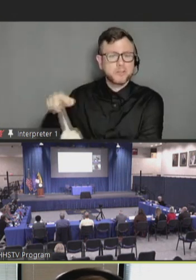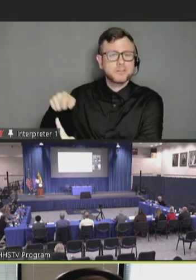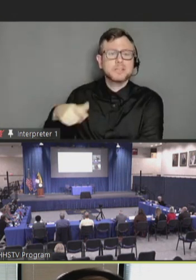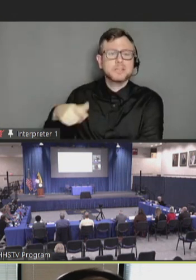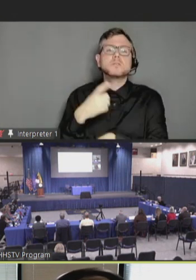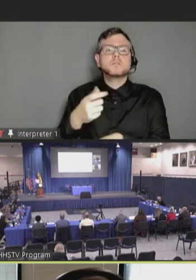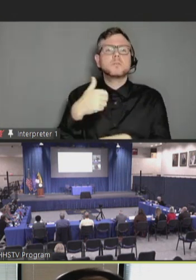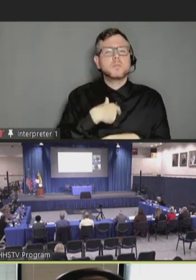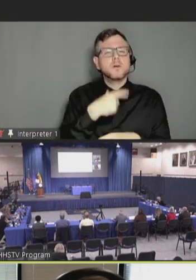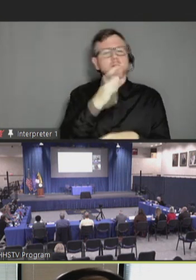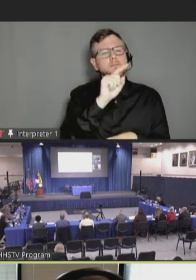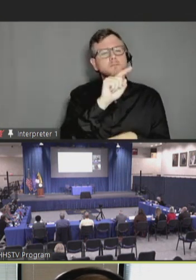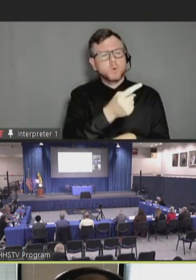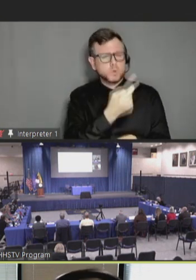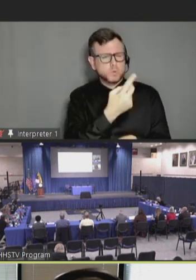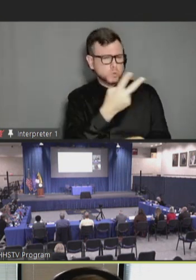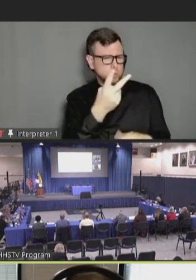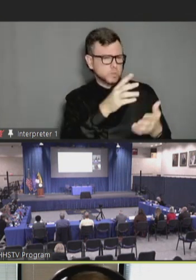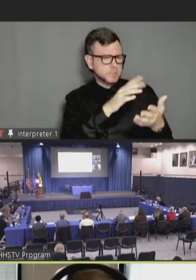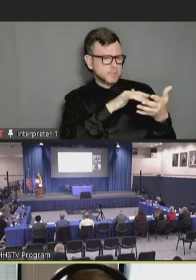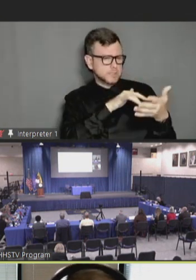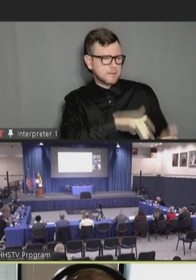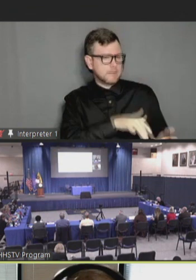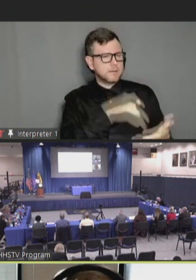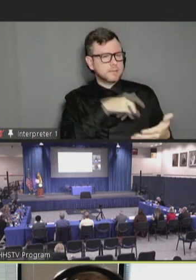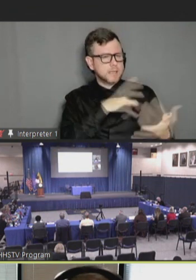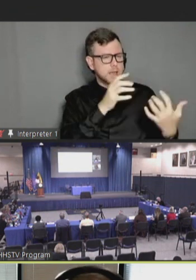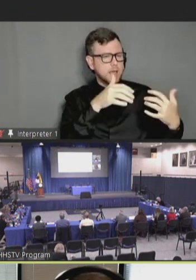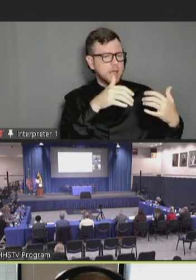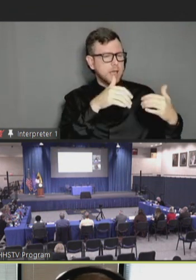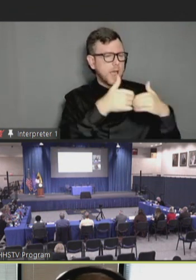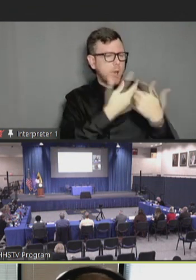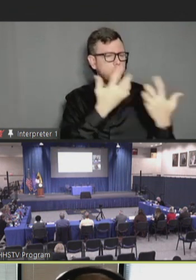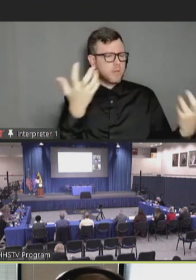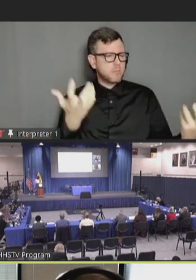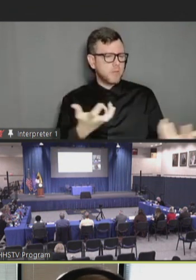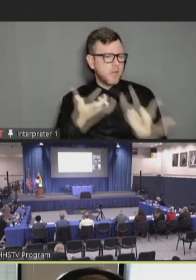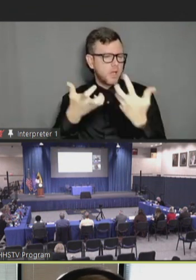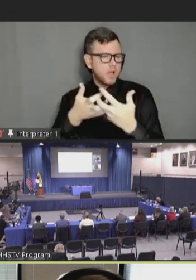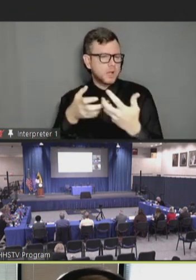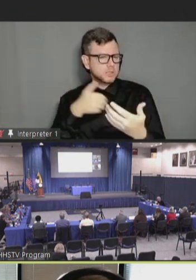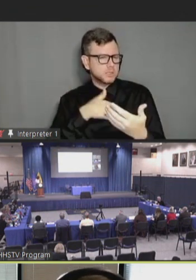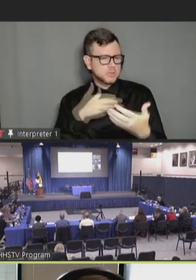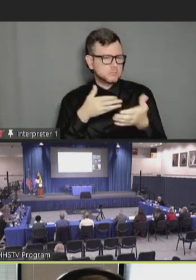talked about and how they fit into this longer, broader process.